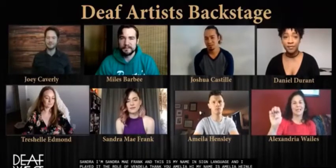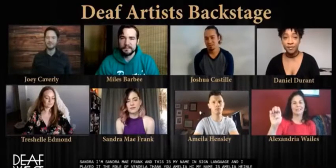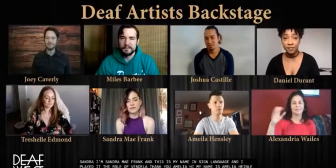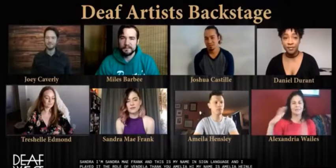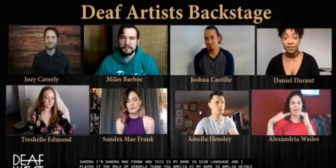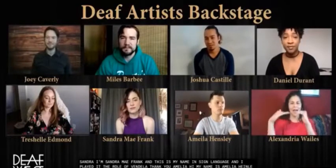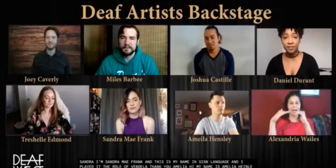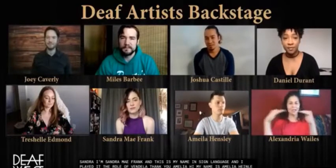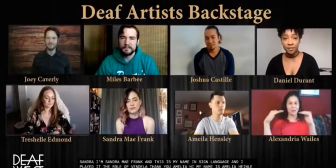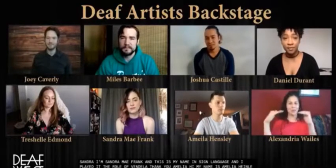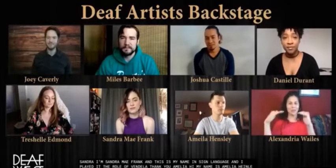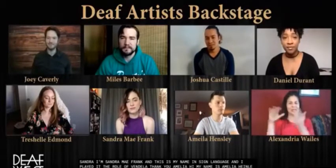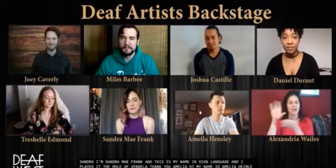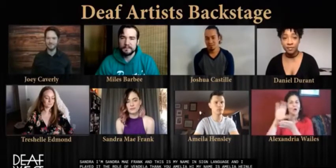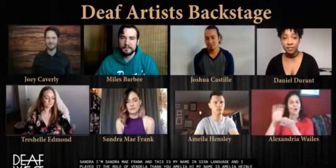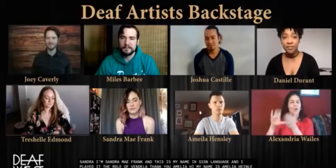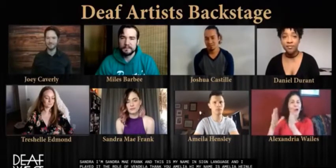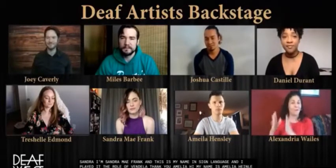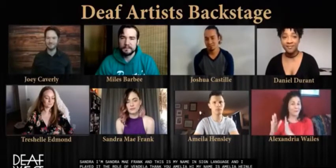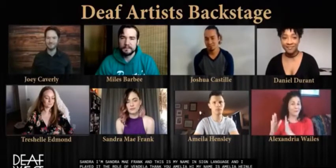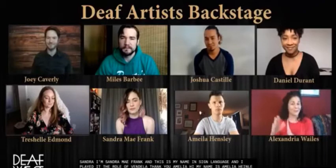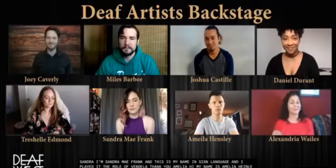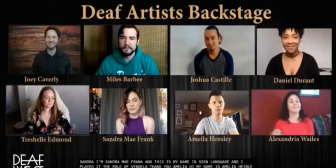I was the associate choreographer.